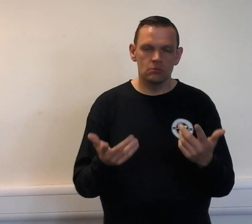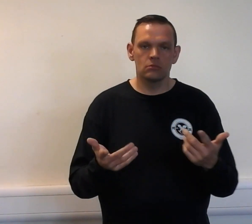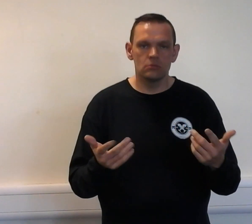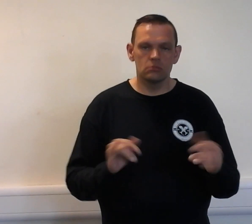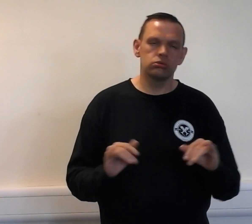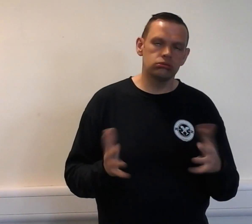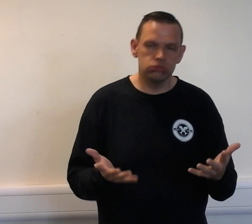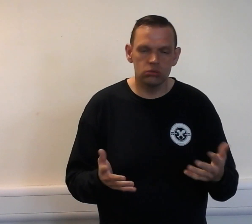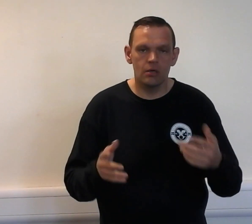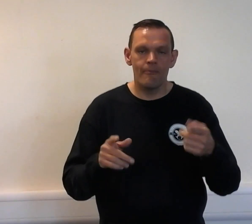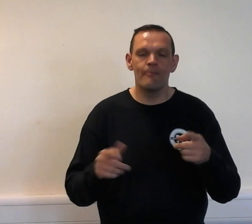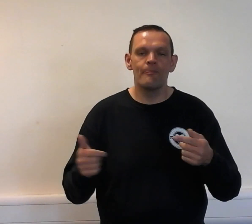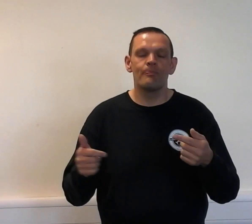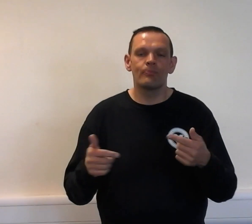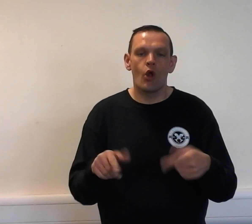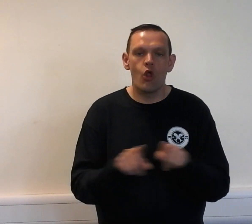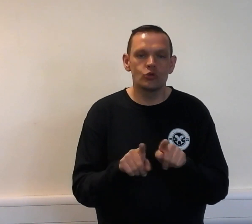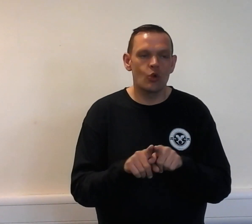be aware of when the appointment time is they've got access to information that